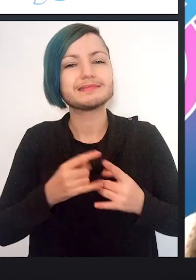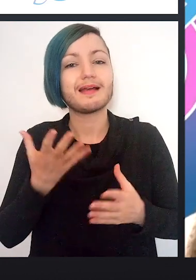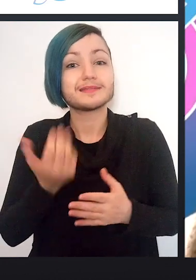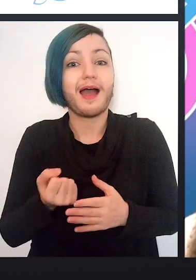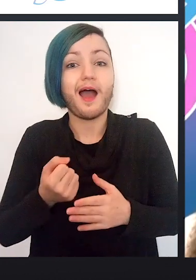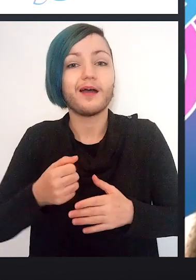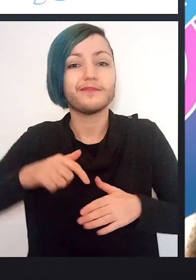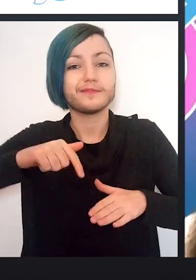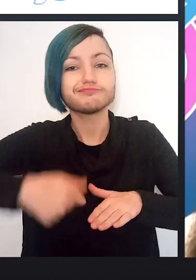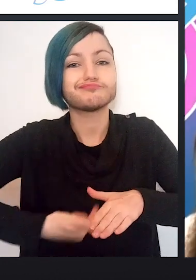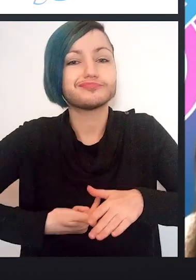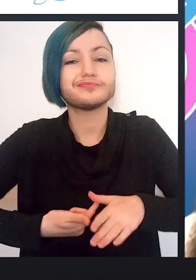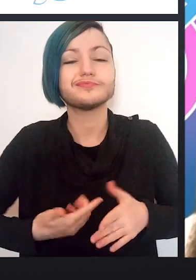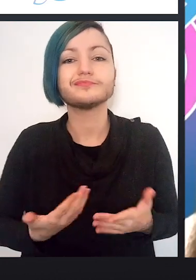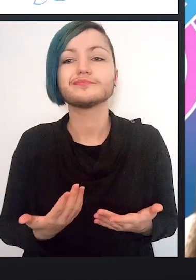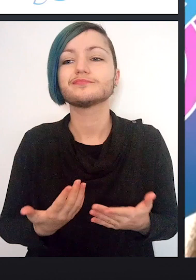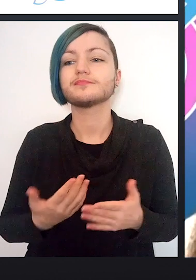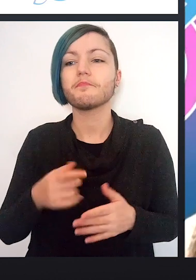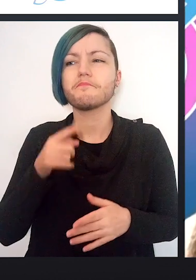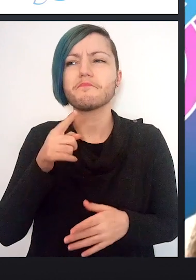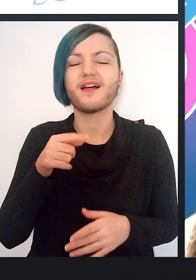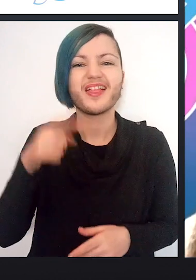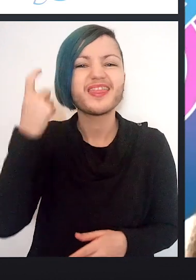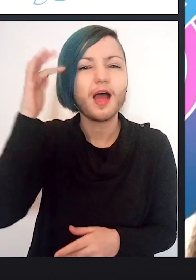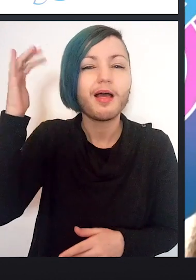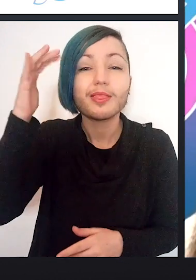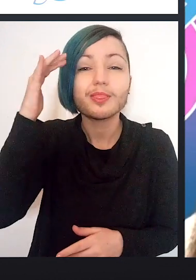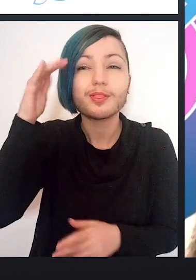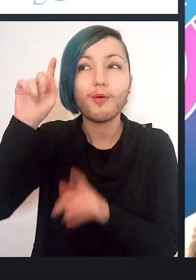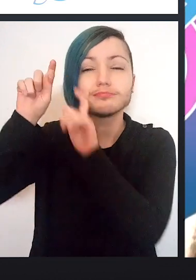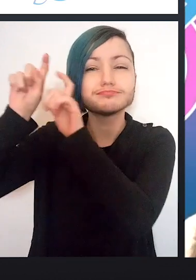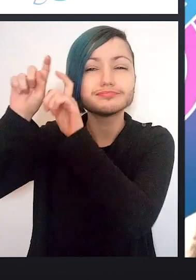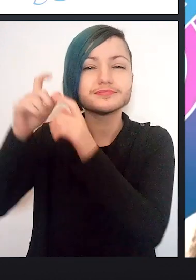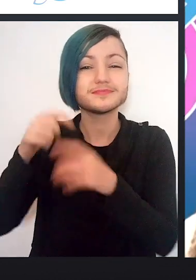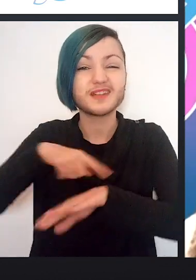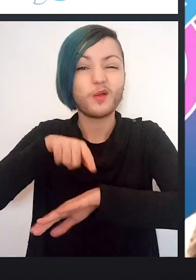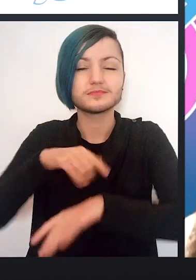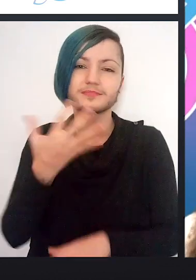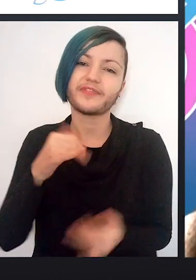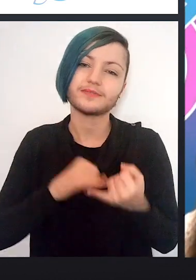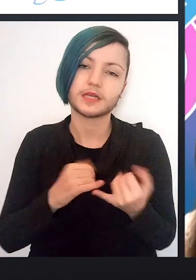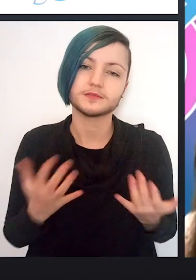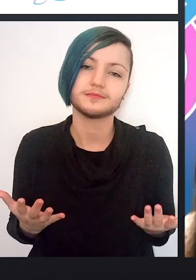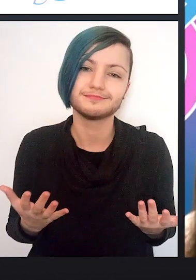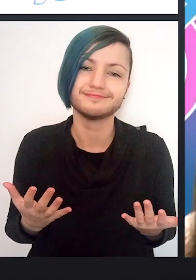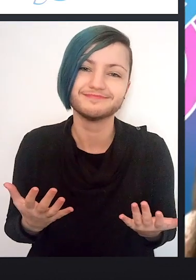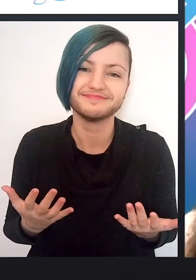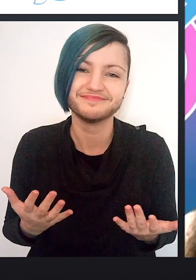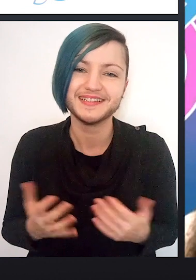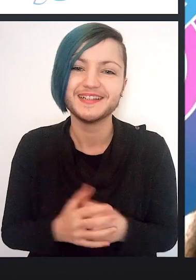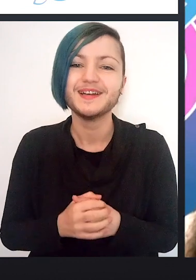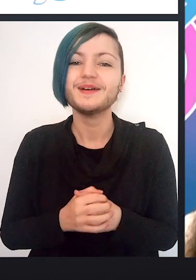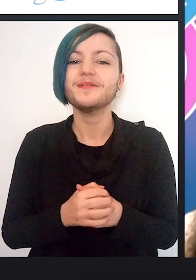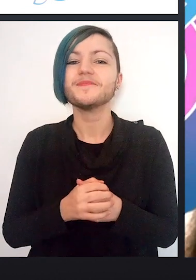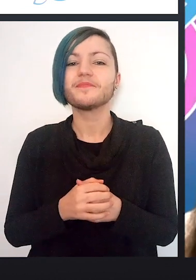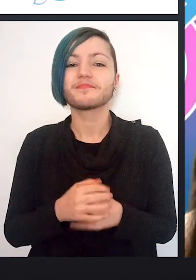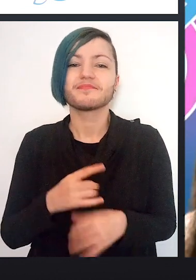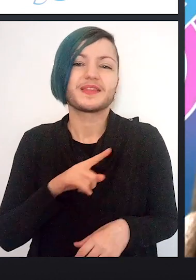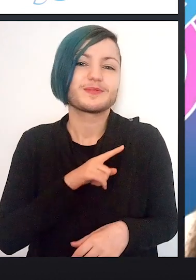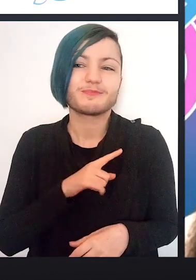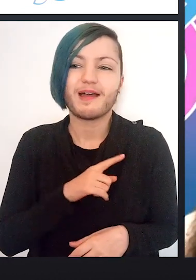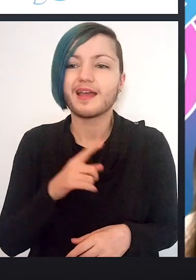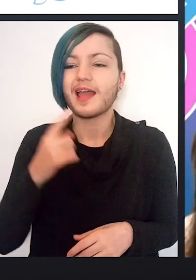And that thought has lasted precisely 5 seconds because I thought 'Well, there were lots of